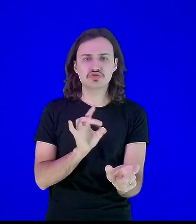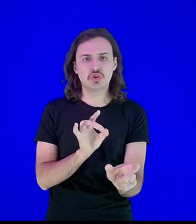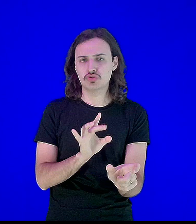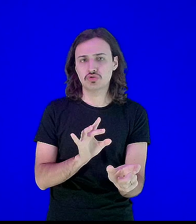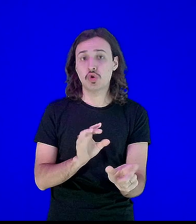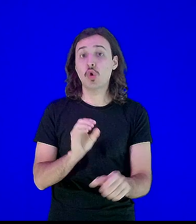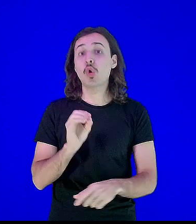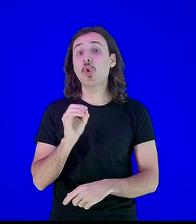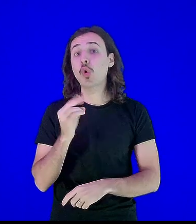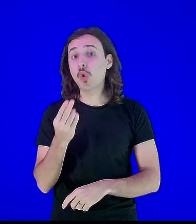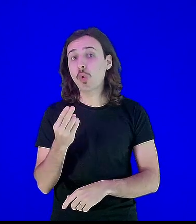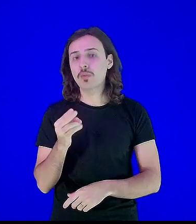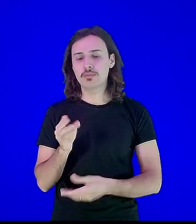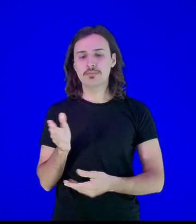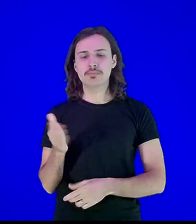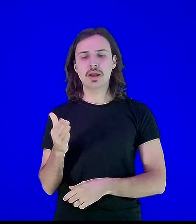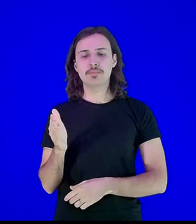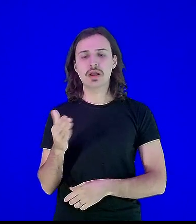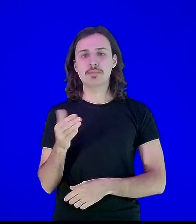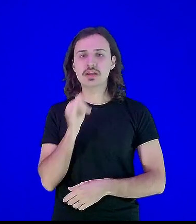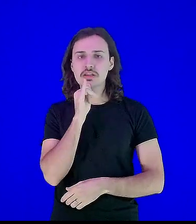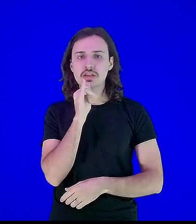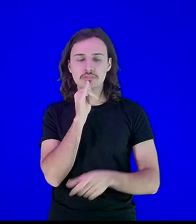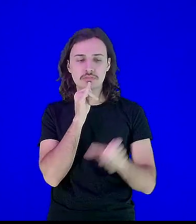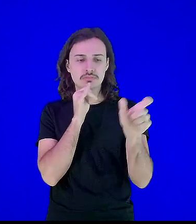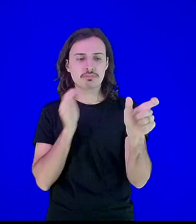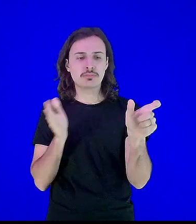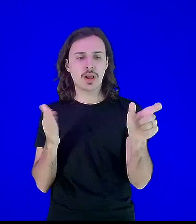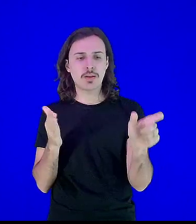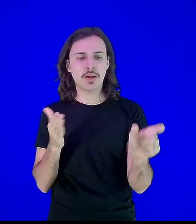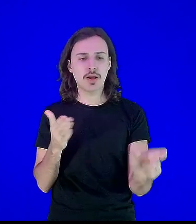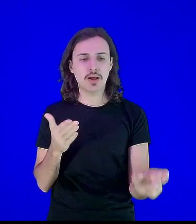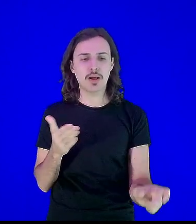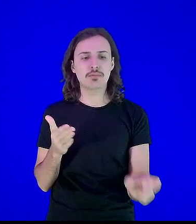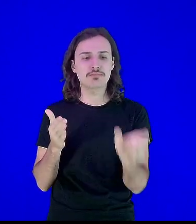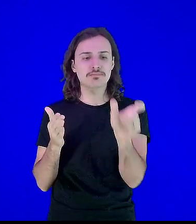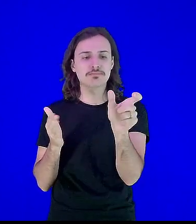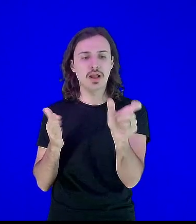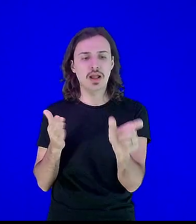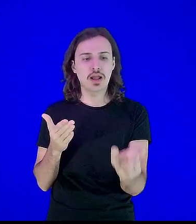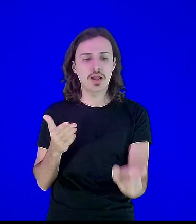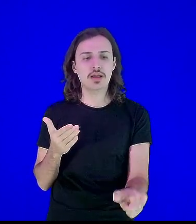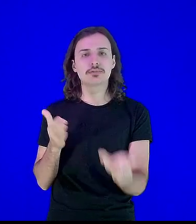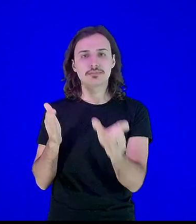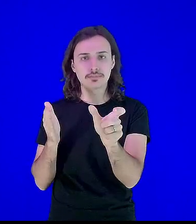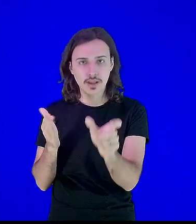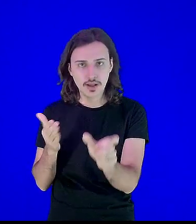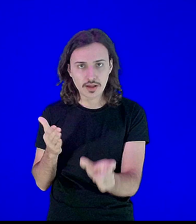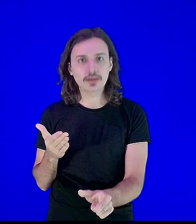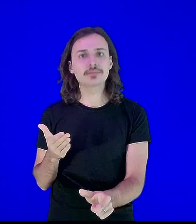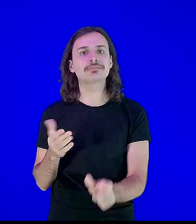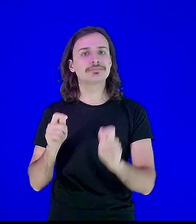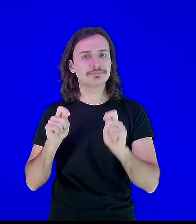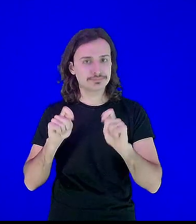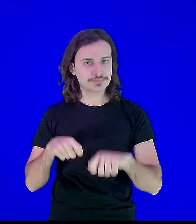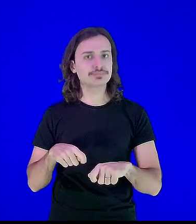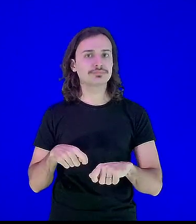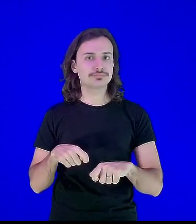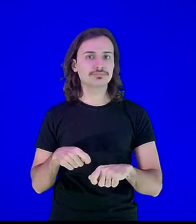let me do it here all right